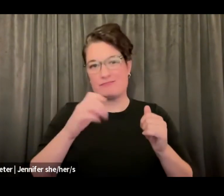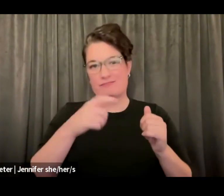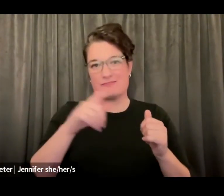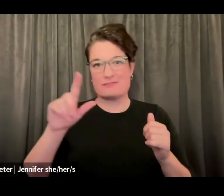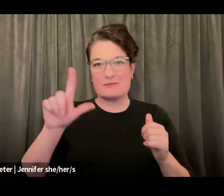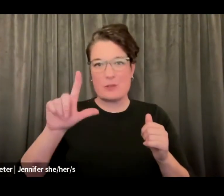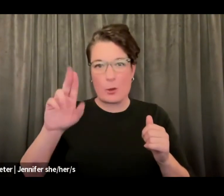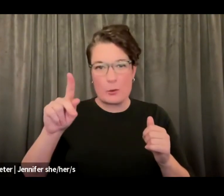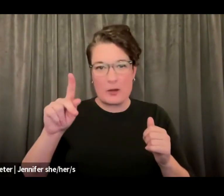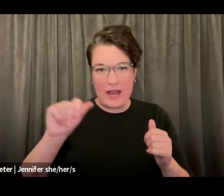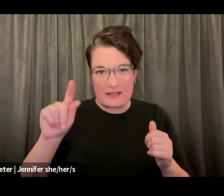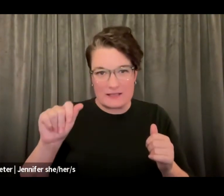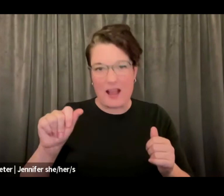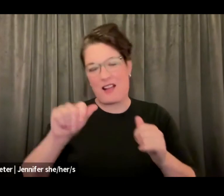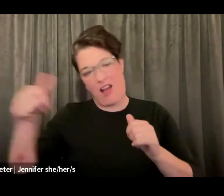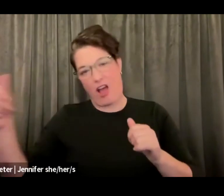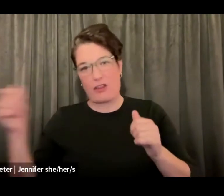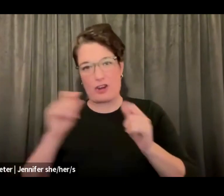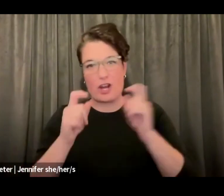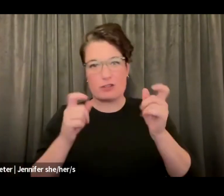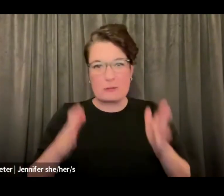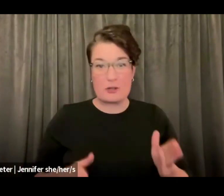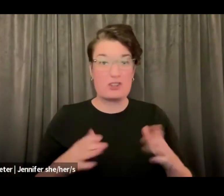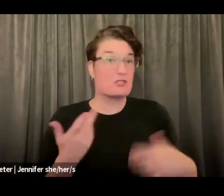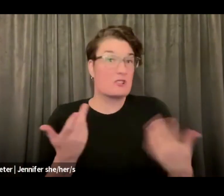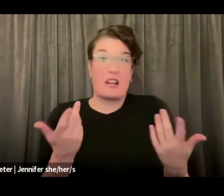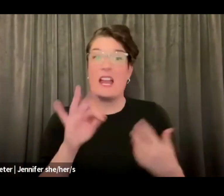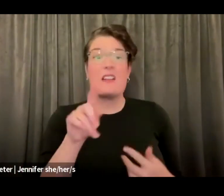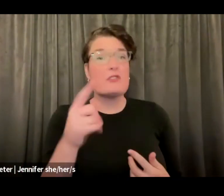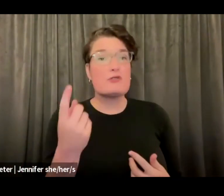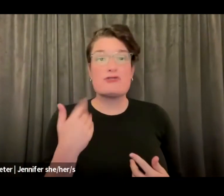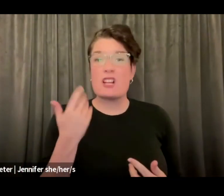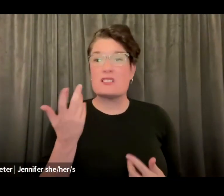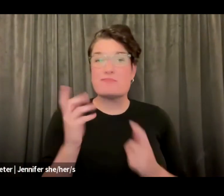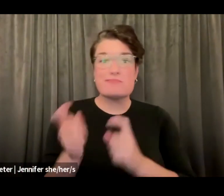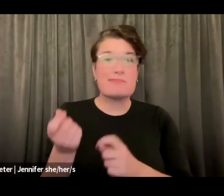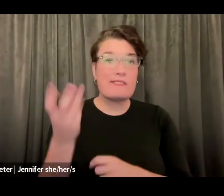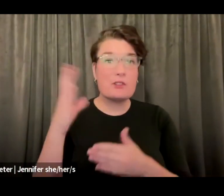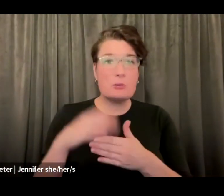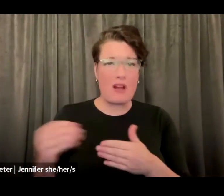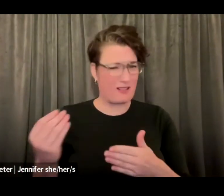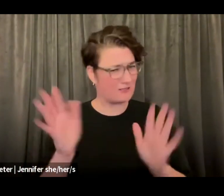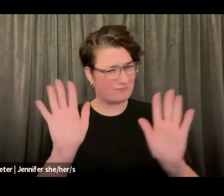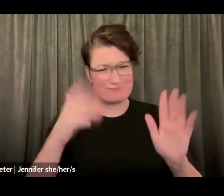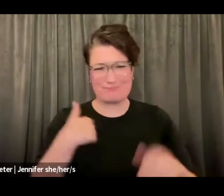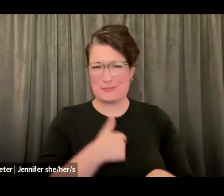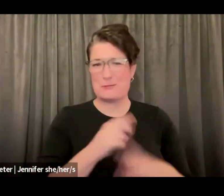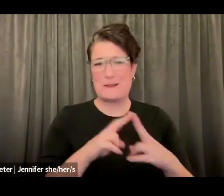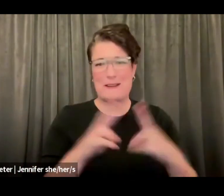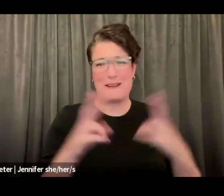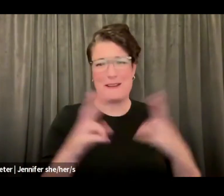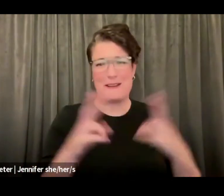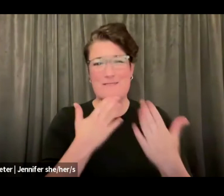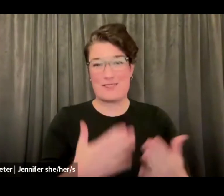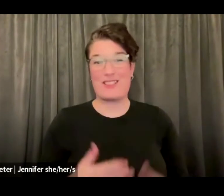check out our Patreon and join us even if you just wanna chip in a few dollars. We're super grateful. Thank you. Nomy: Yeah.